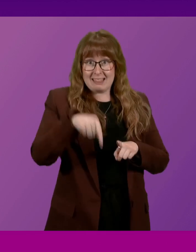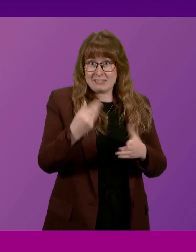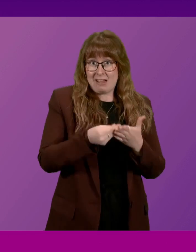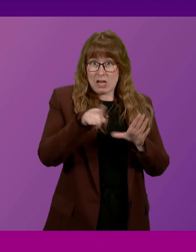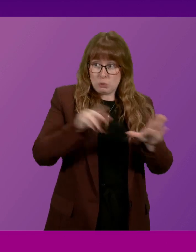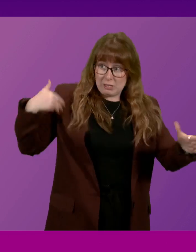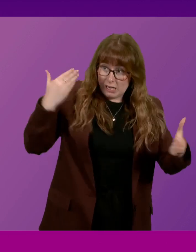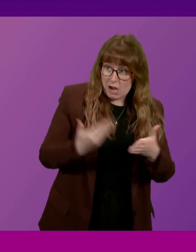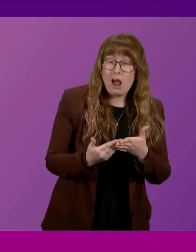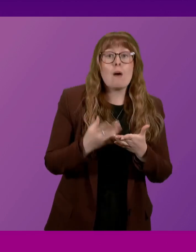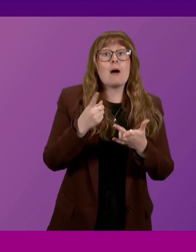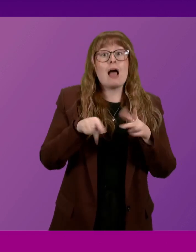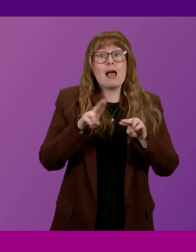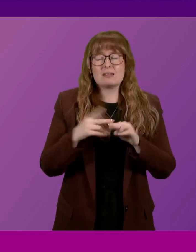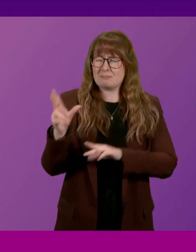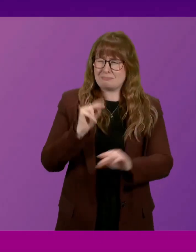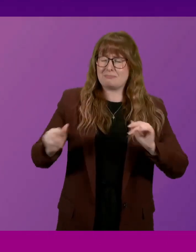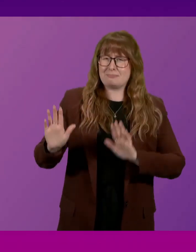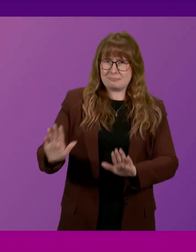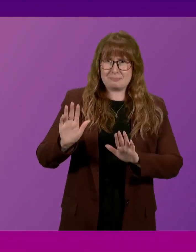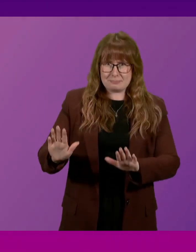than they would if they lived elsewhere in the United Kingdom.